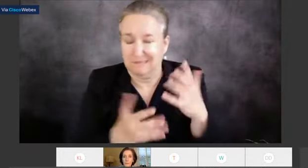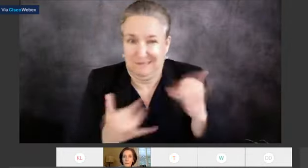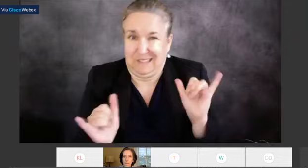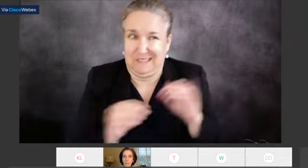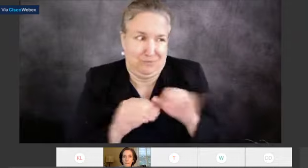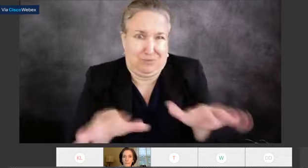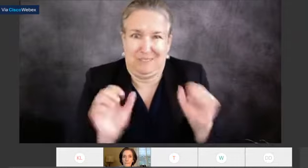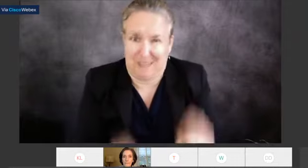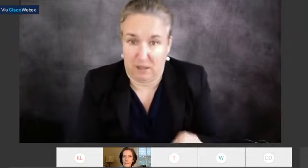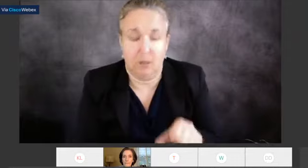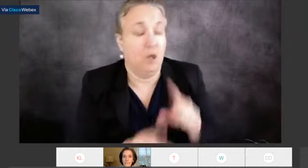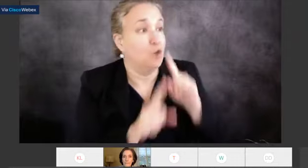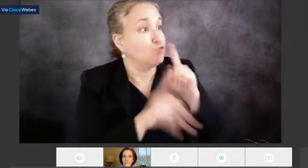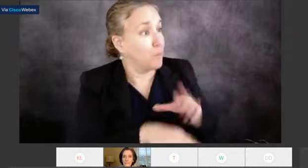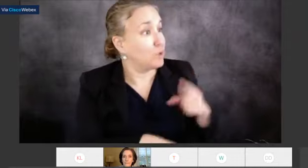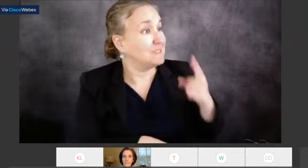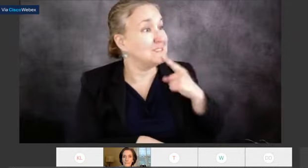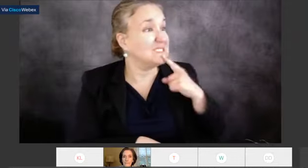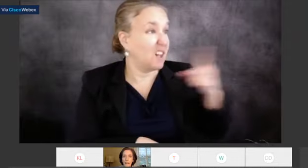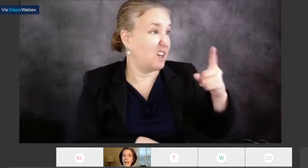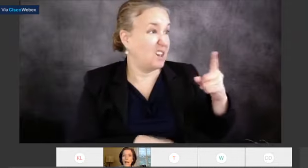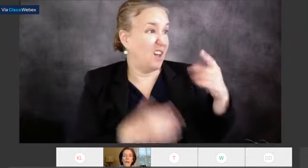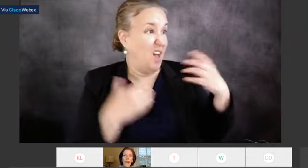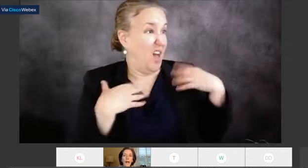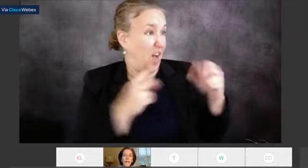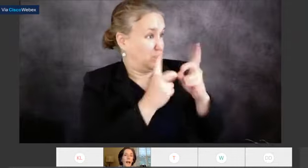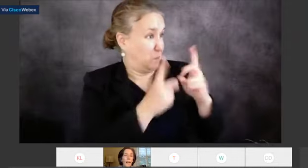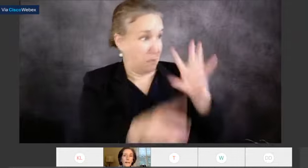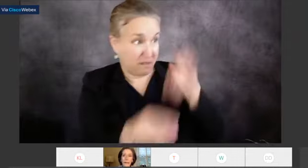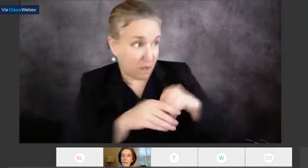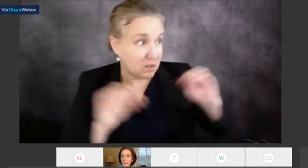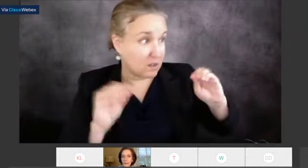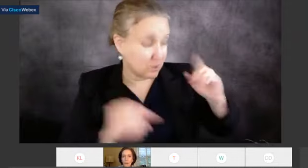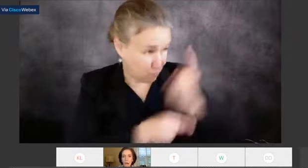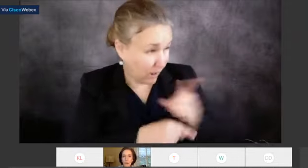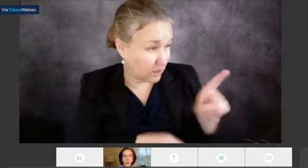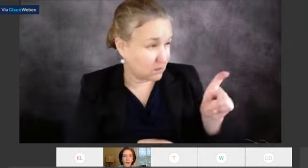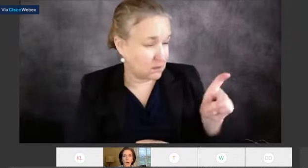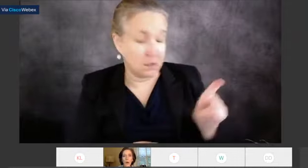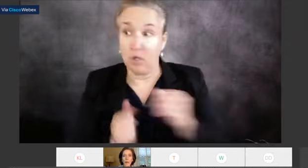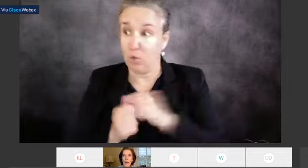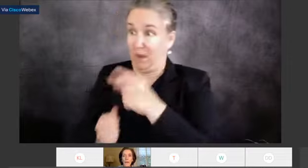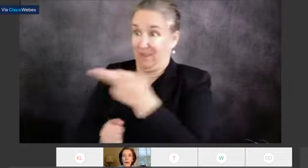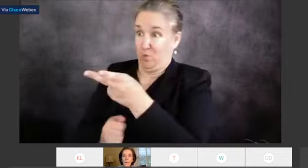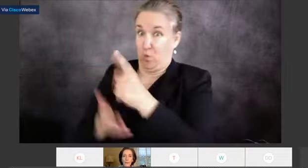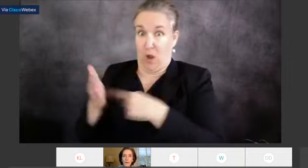and intervene and run remind people to put on masks correct [Commissioner] not in these no no as obviously i know